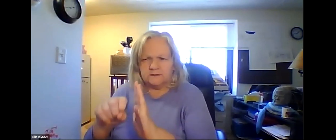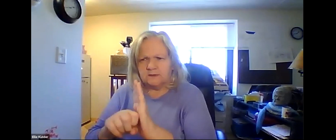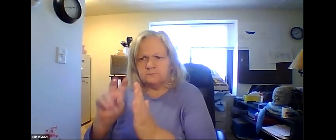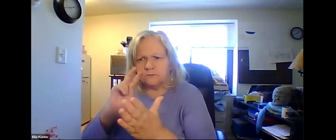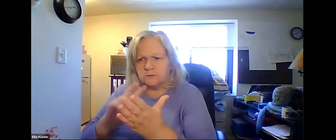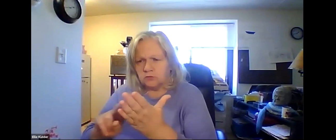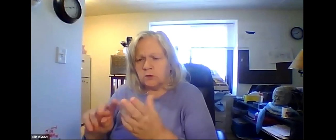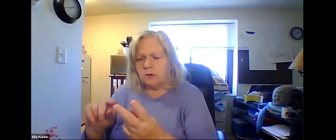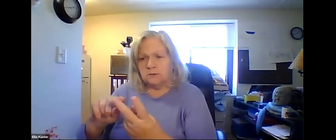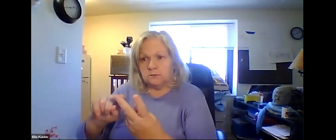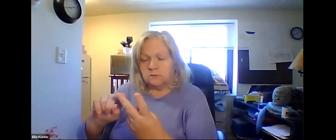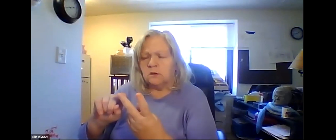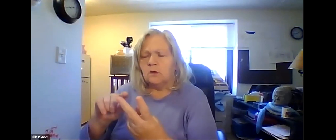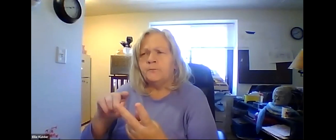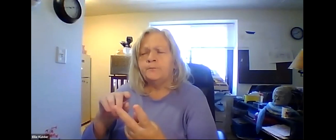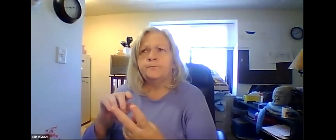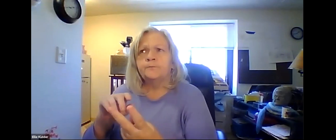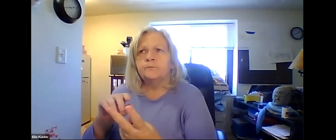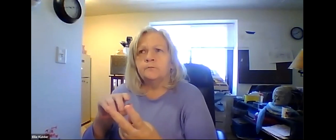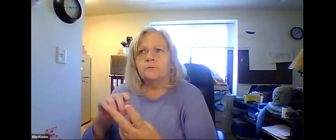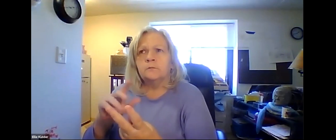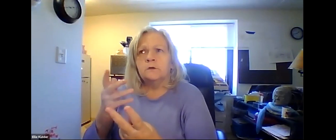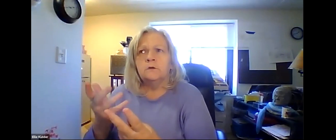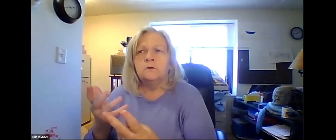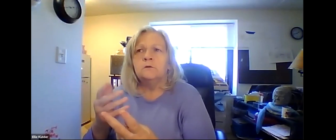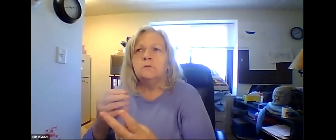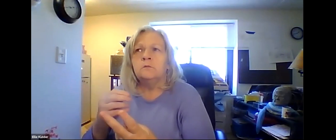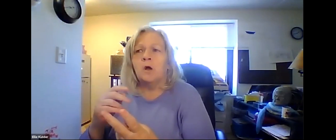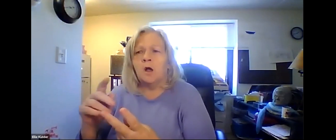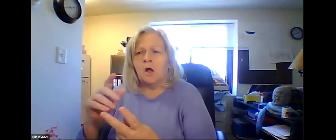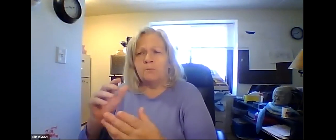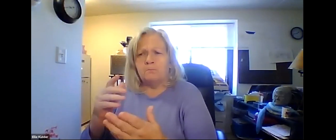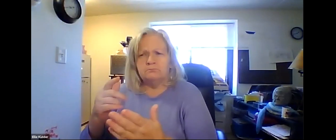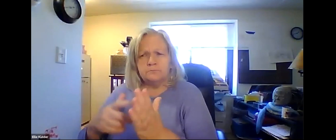control, Secretary of State, but my second question is,